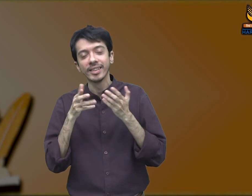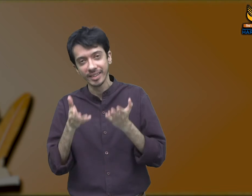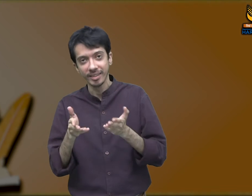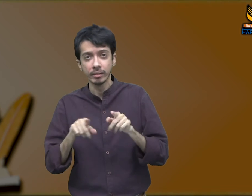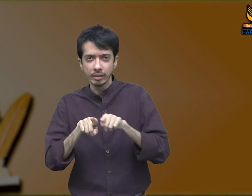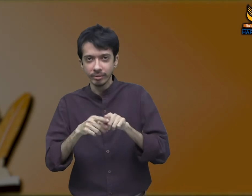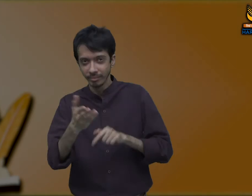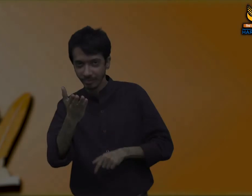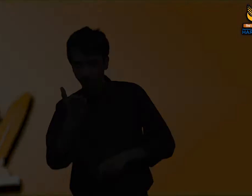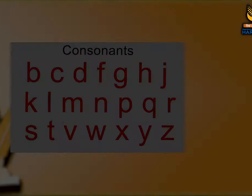Take a look in this example.